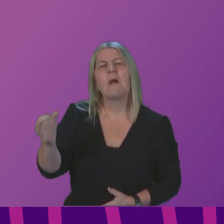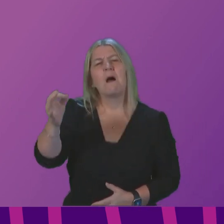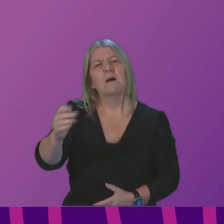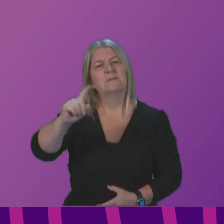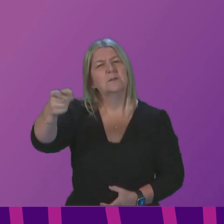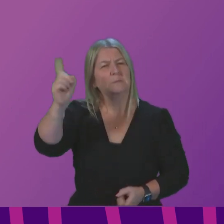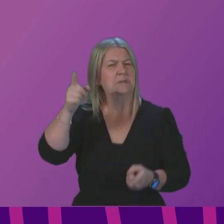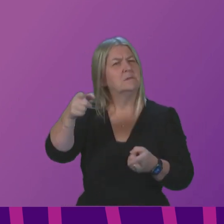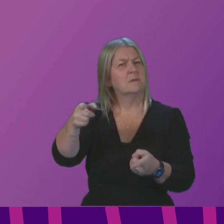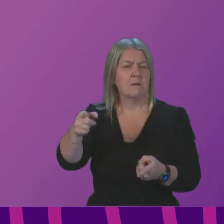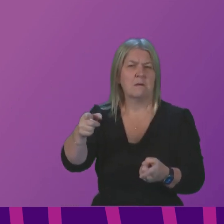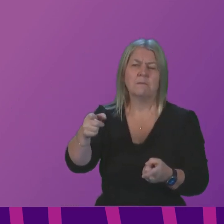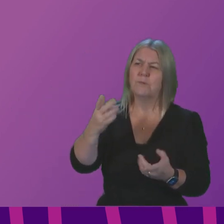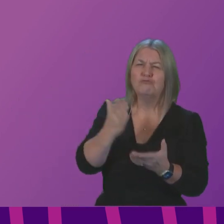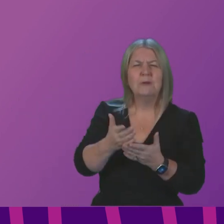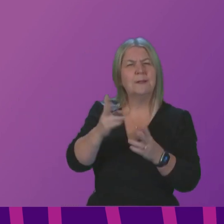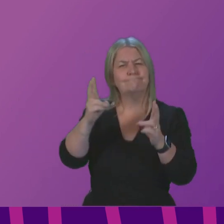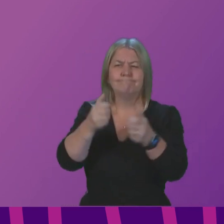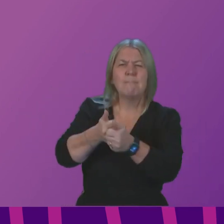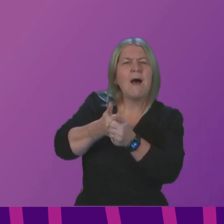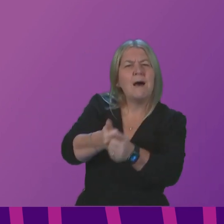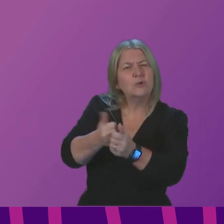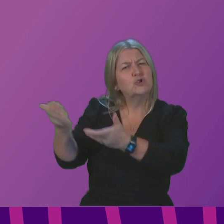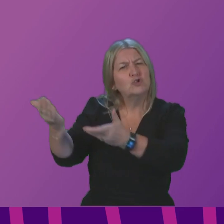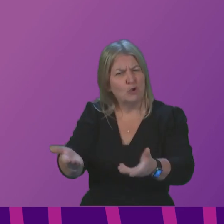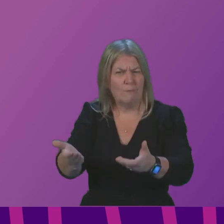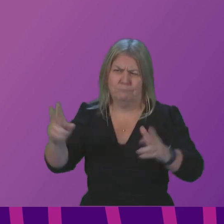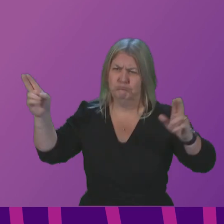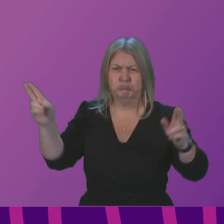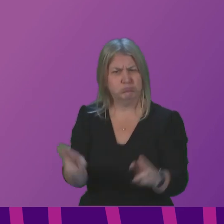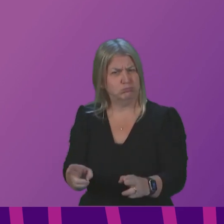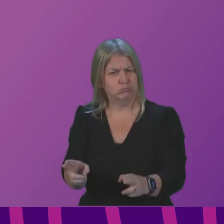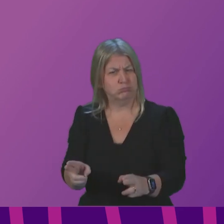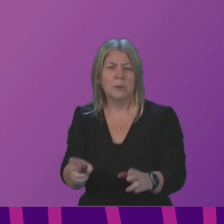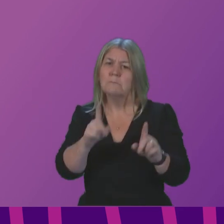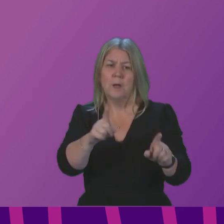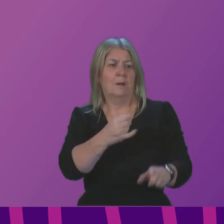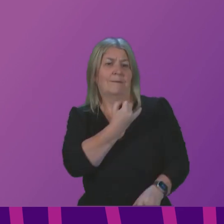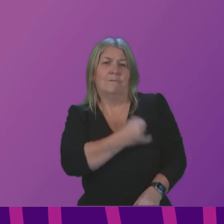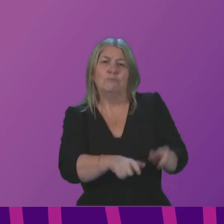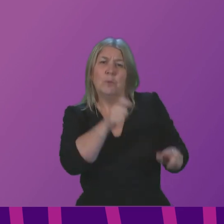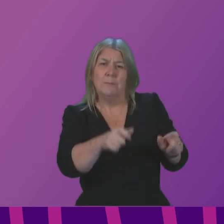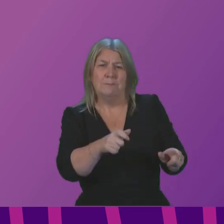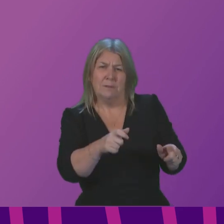of reduced face-to-face advocacy services on vulnerable people, such as victims of domestic abuse.